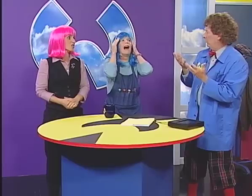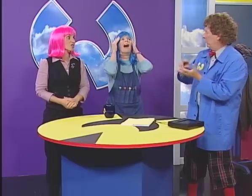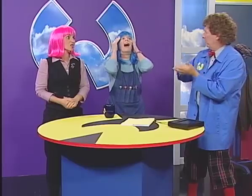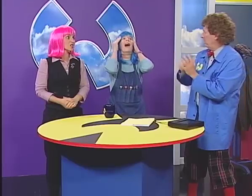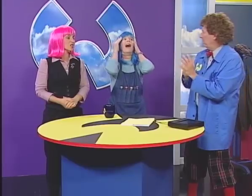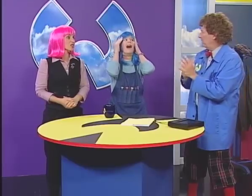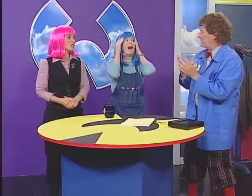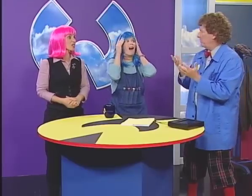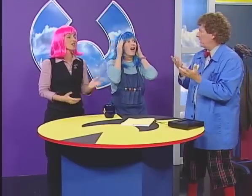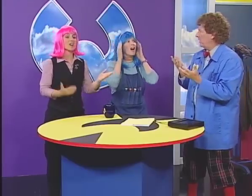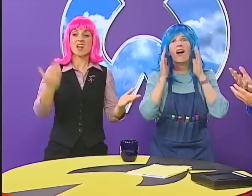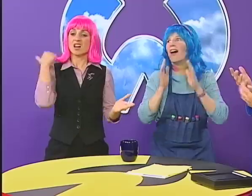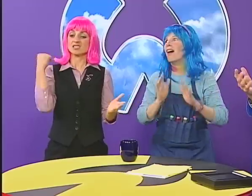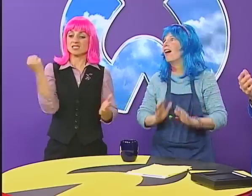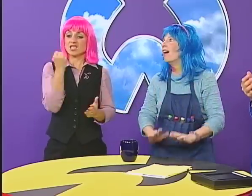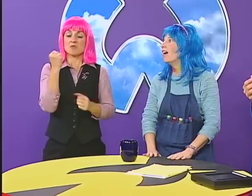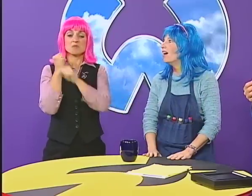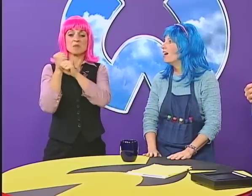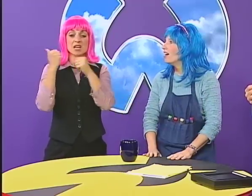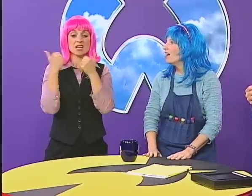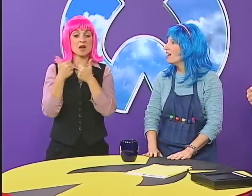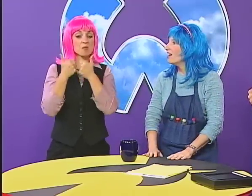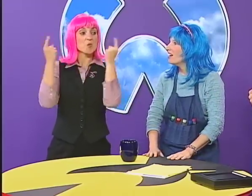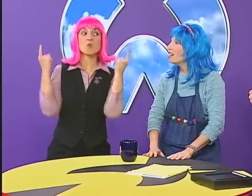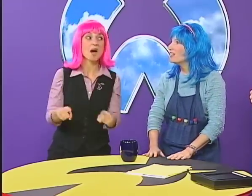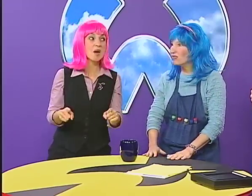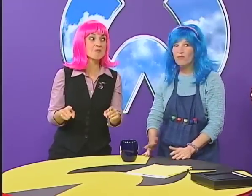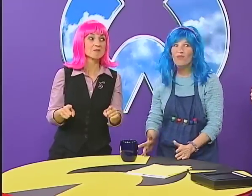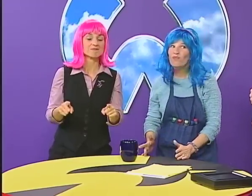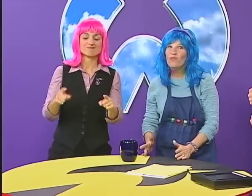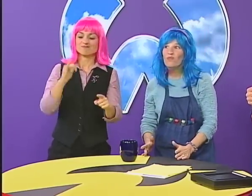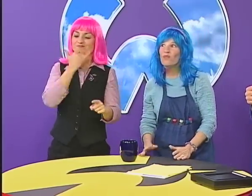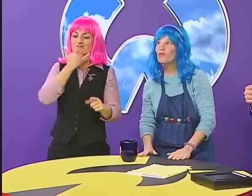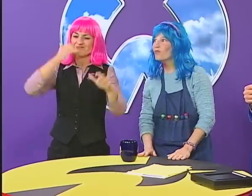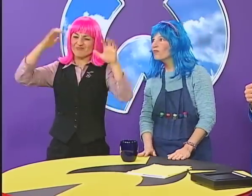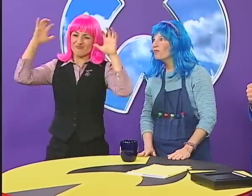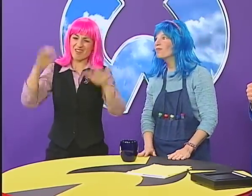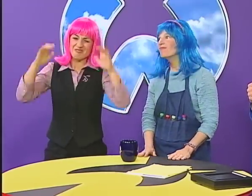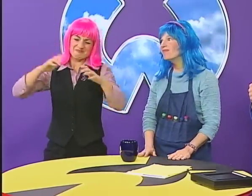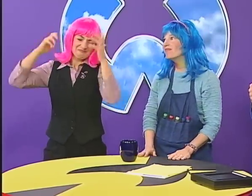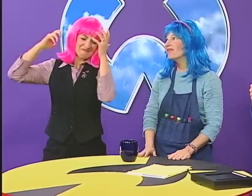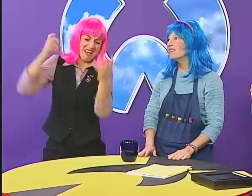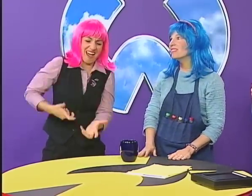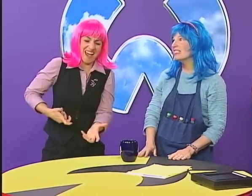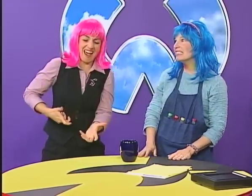WHAT DO YOU MEAN? LAST SATURDAY'S BASEBALL GAME, WELL, IT RAINED. REALLY, IT POURED.